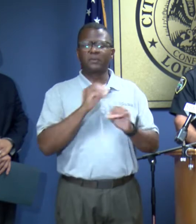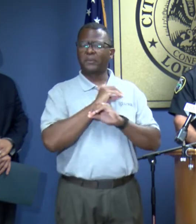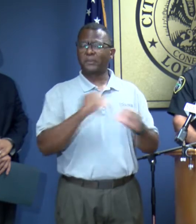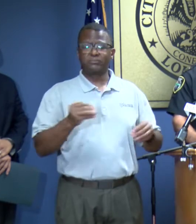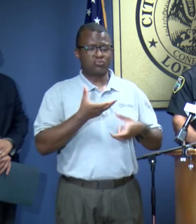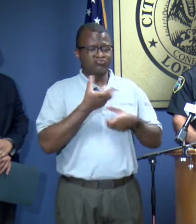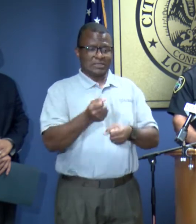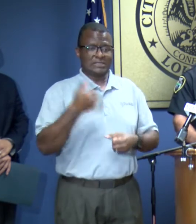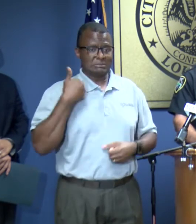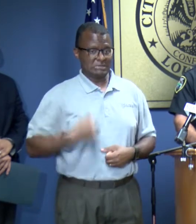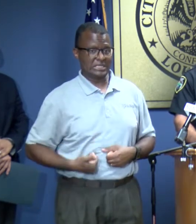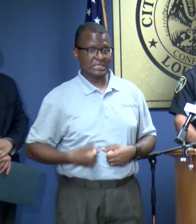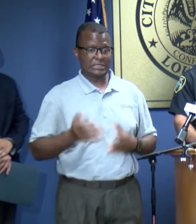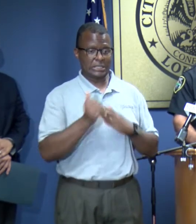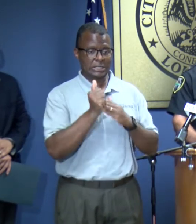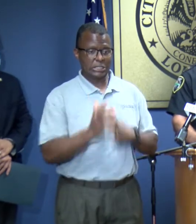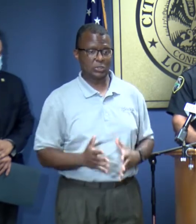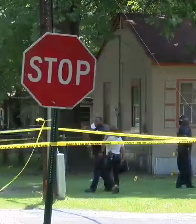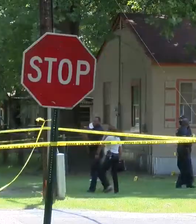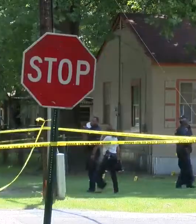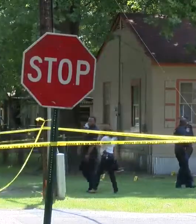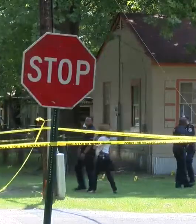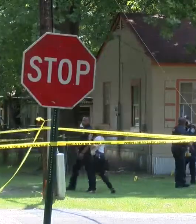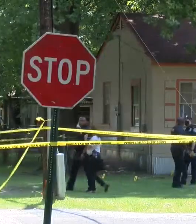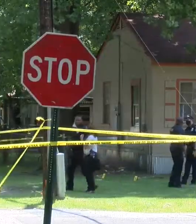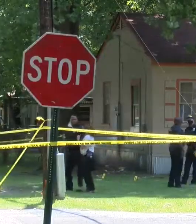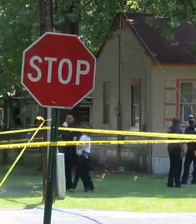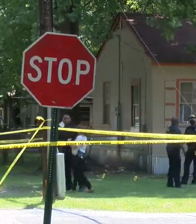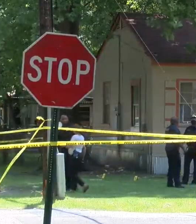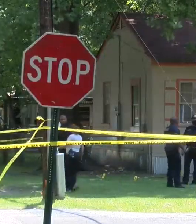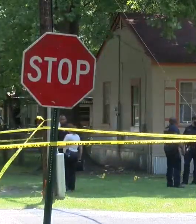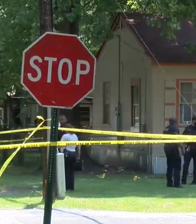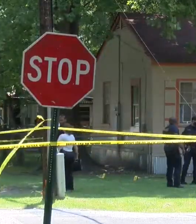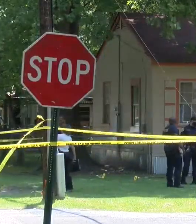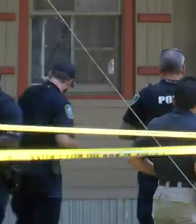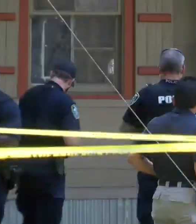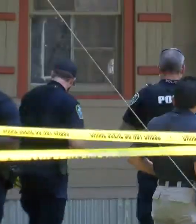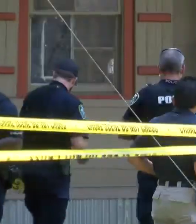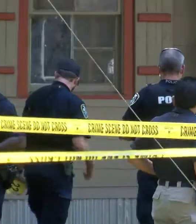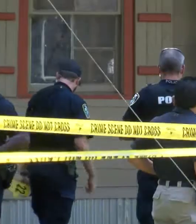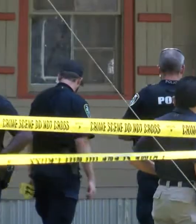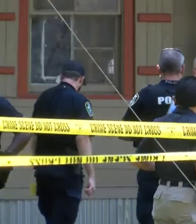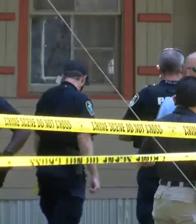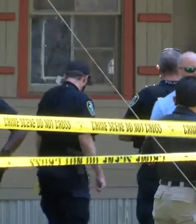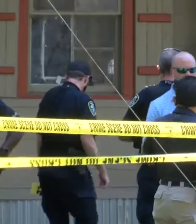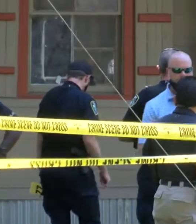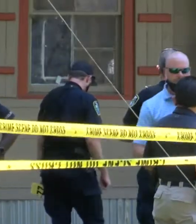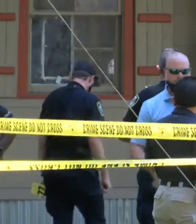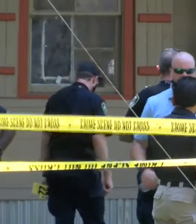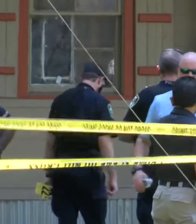not blame the fire chief for business or houses which burn to the ground.""The response from some of our local represenatives is to blame those who are working